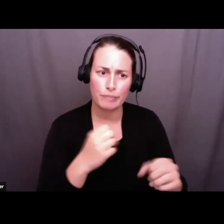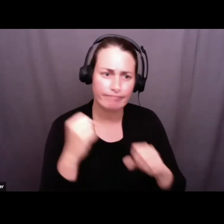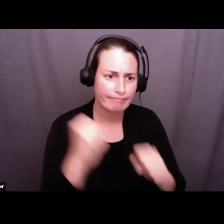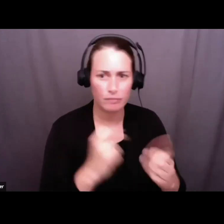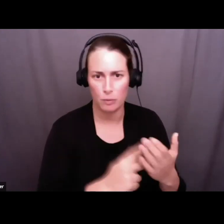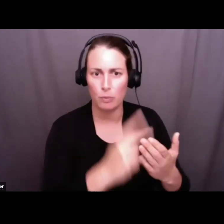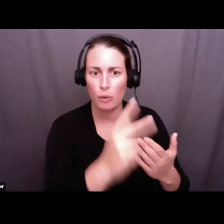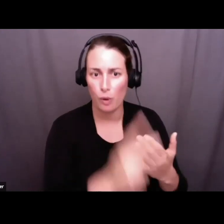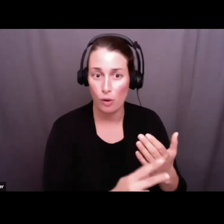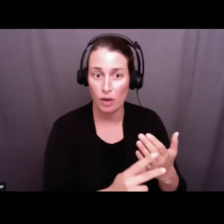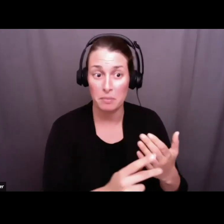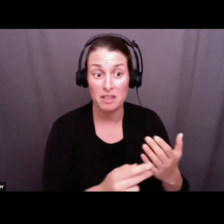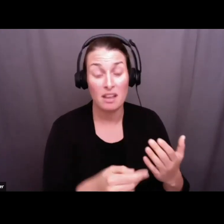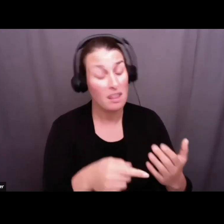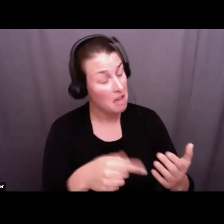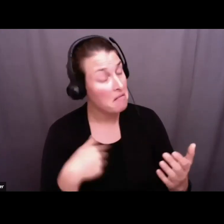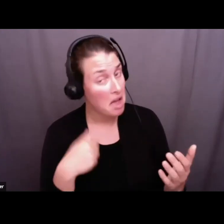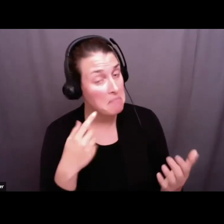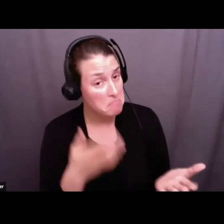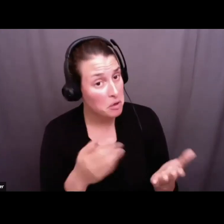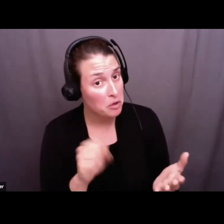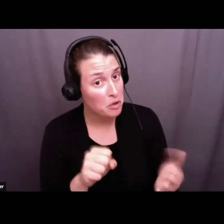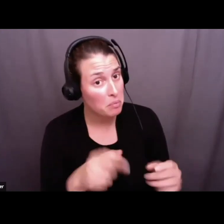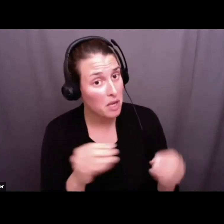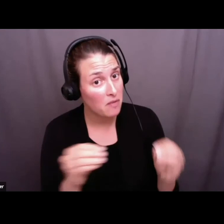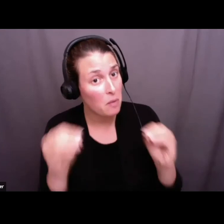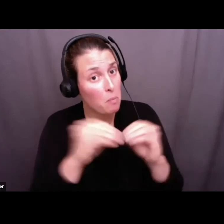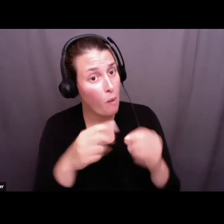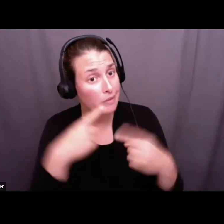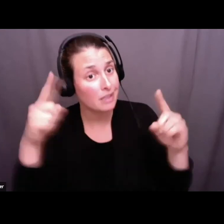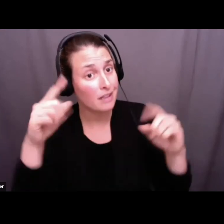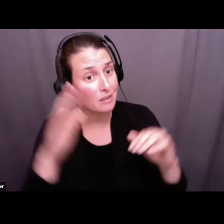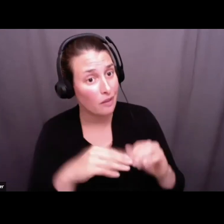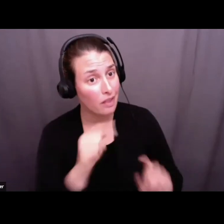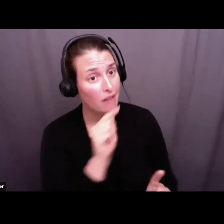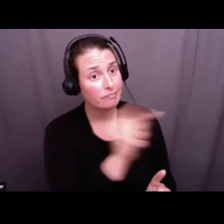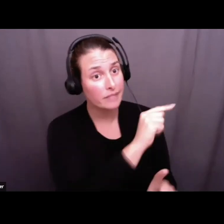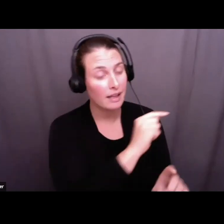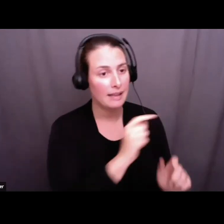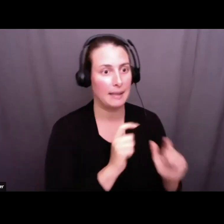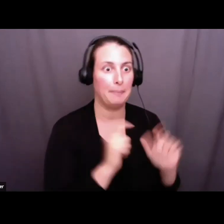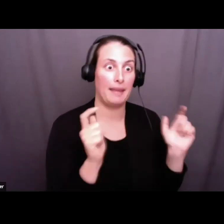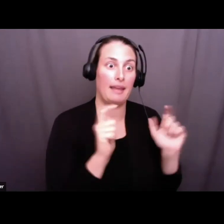than some of the larger institutions. So there’s definitely awareness of those issues.